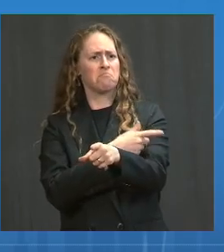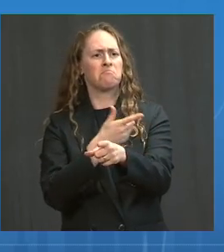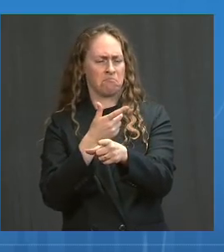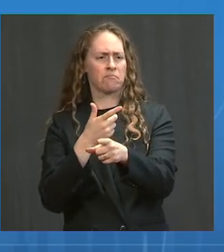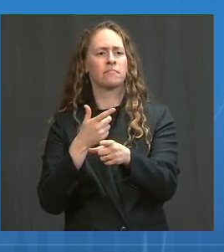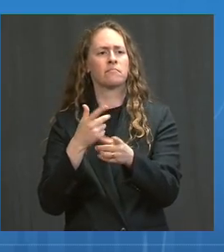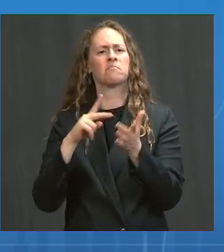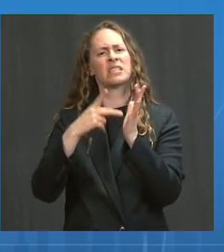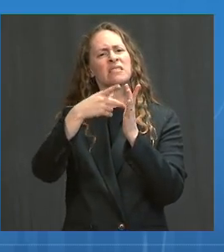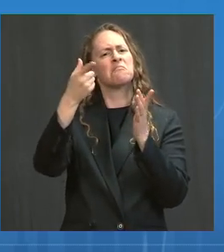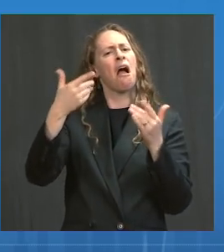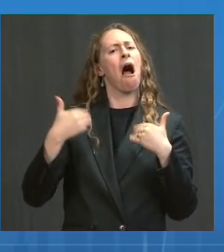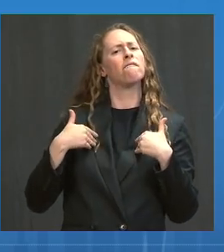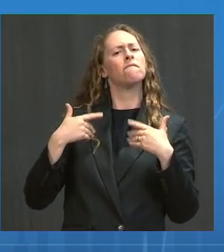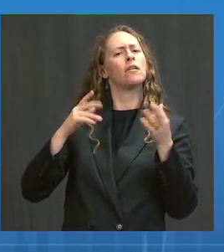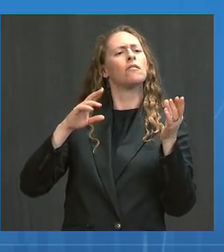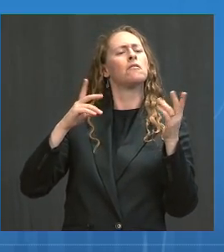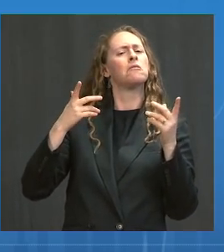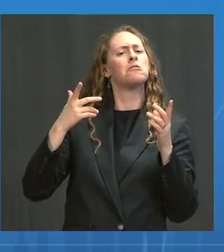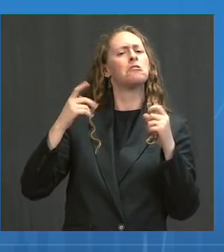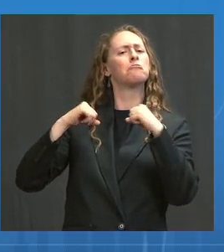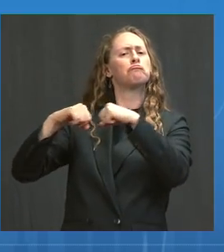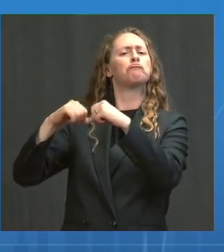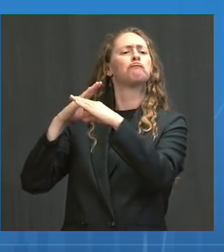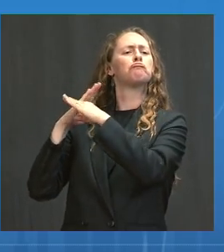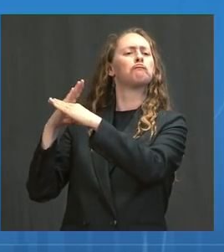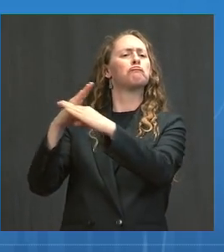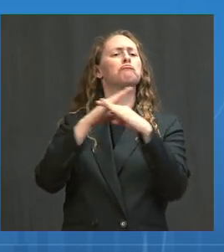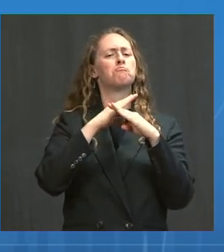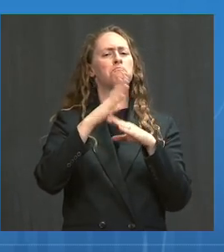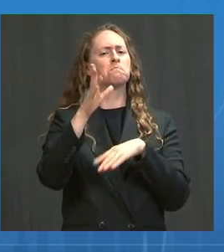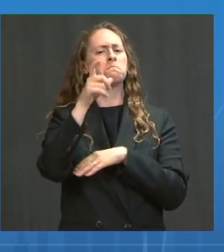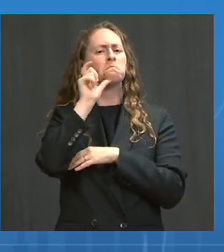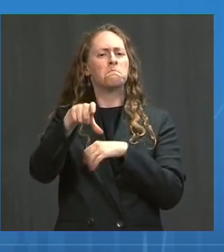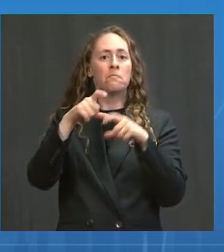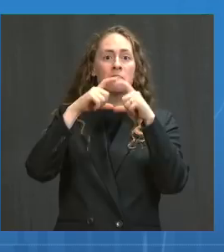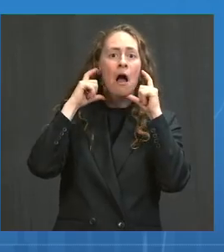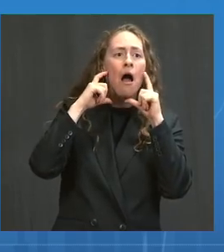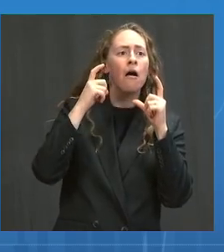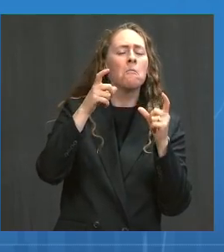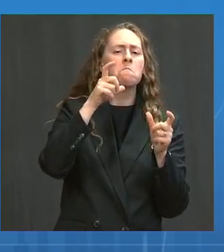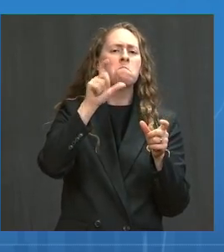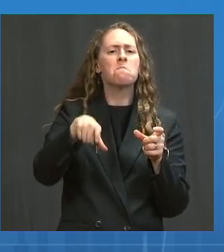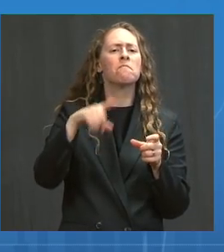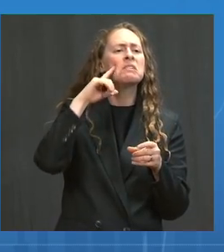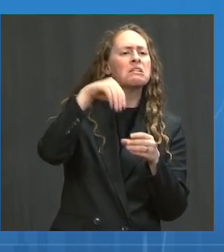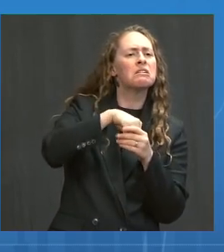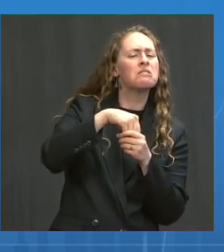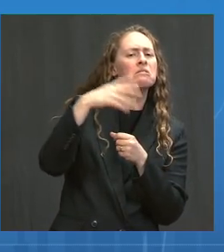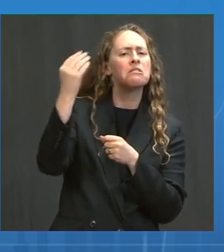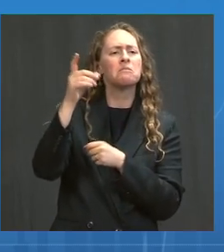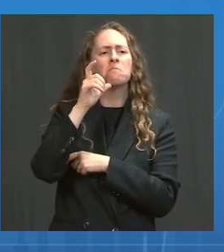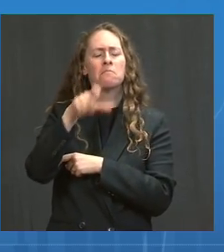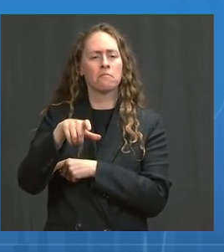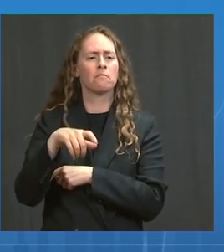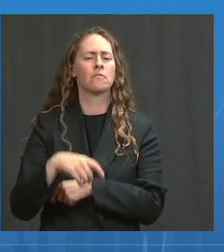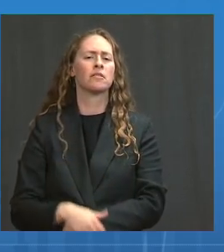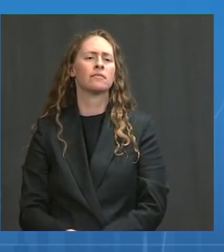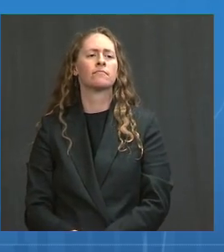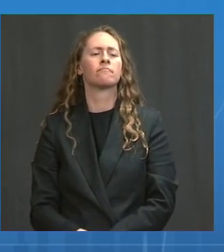so you need not wear a mask either indoor or outdoor. But also, as is said and as the CDC has recommended,